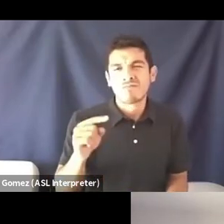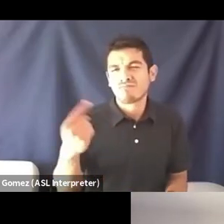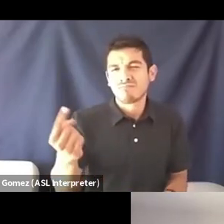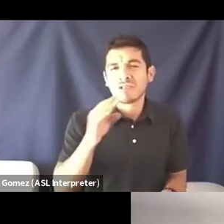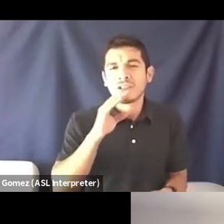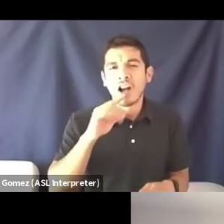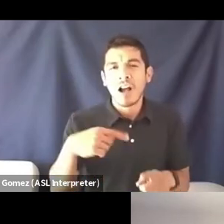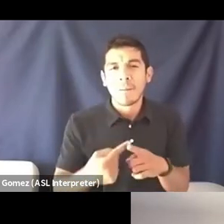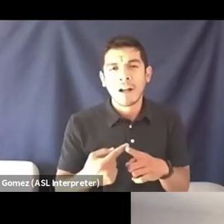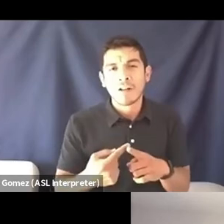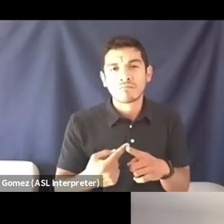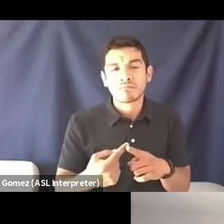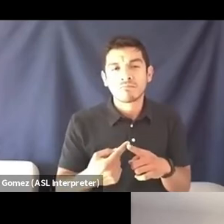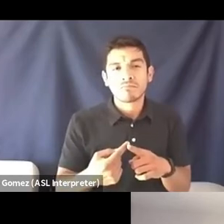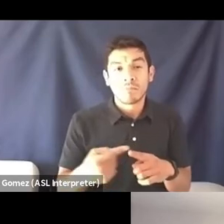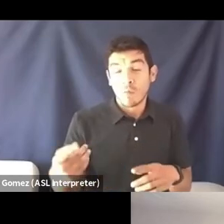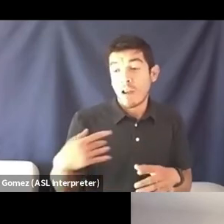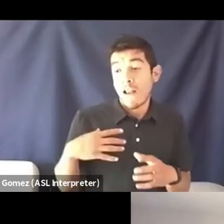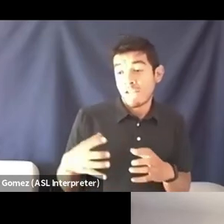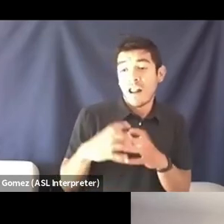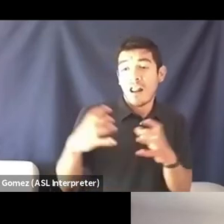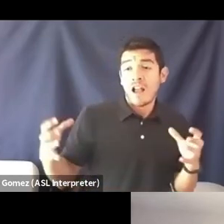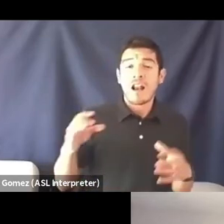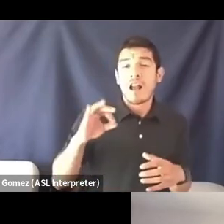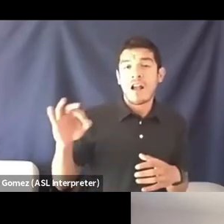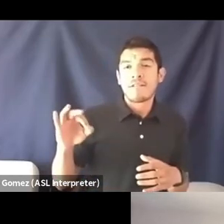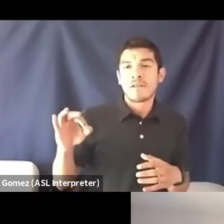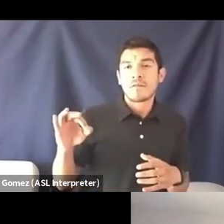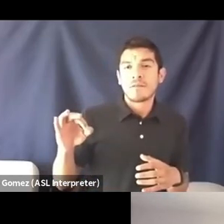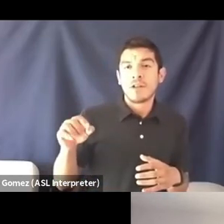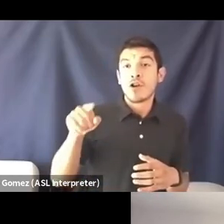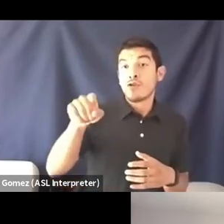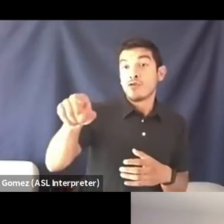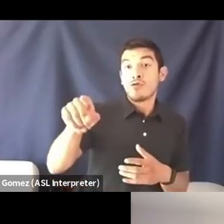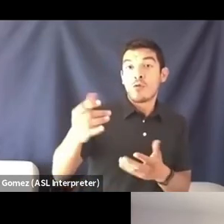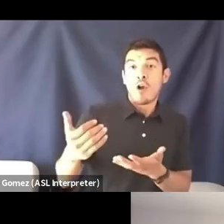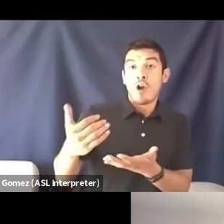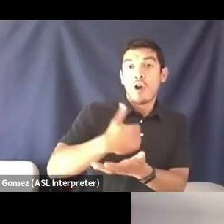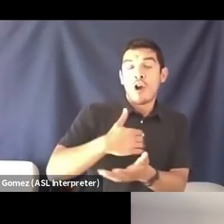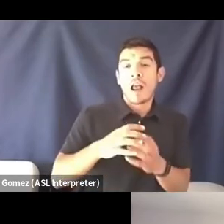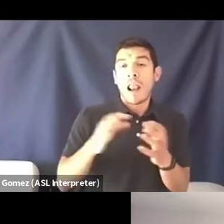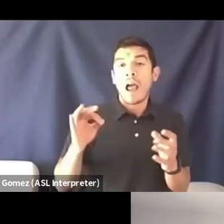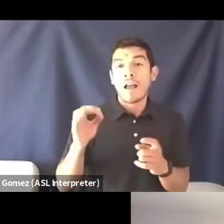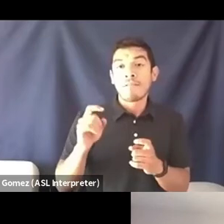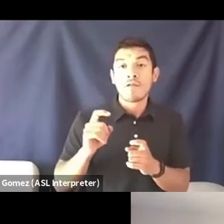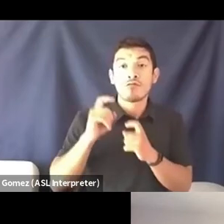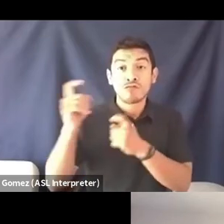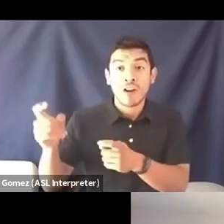I mean, there were a lot of, you know, you earned a lot of fellowships and grants and different programs